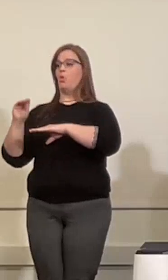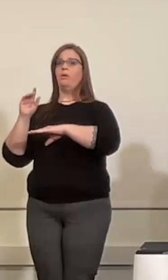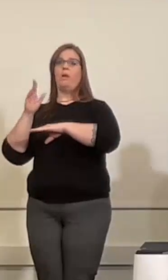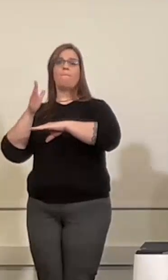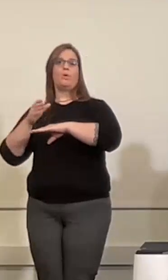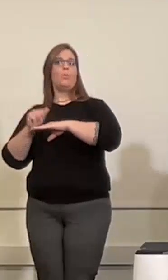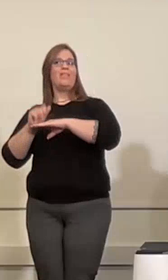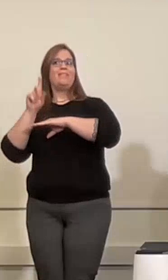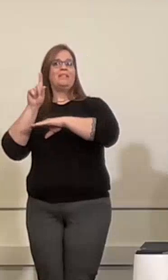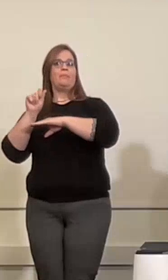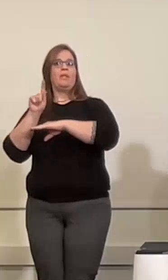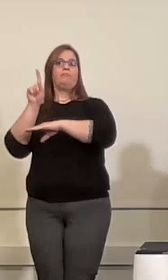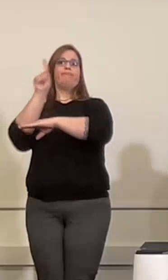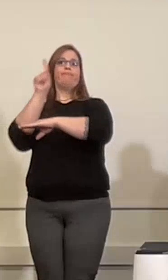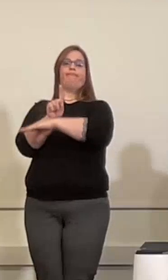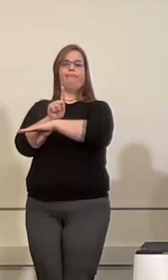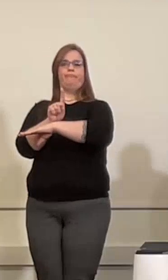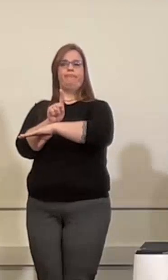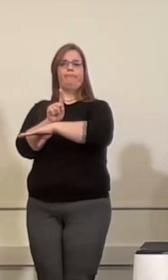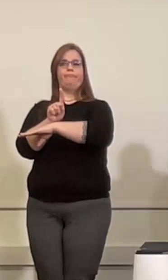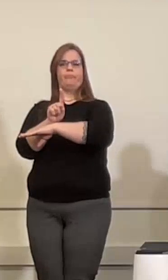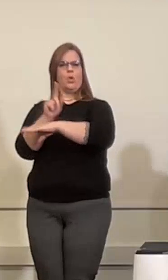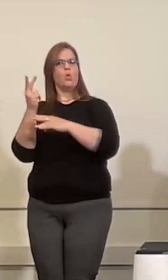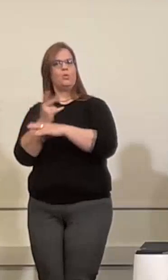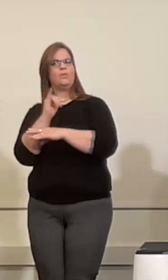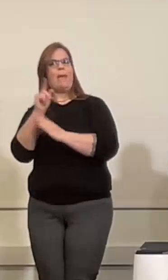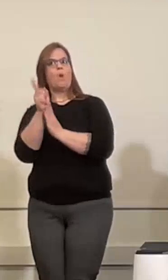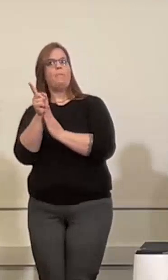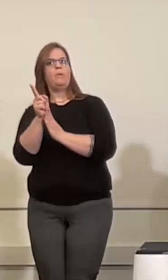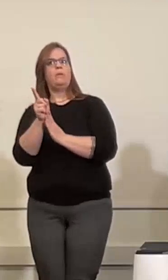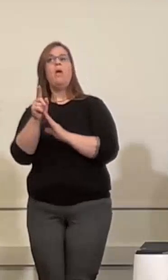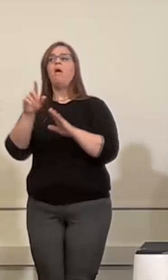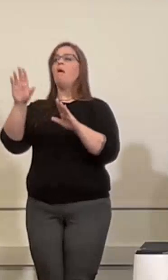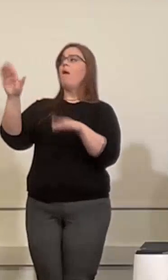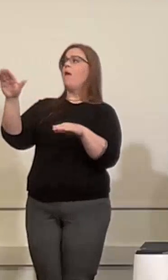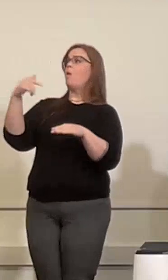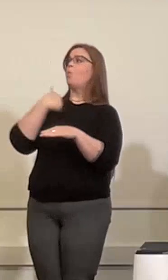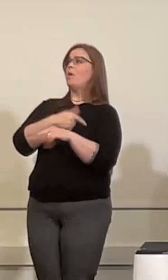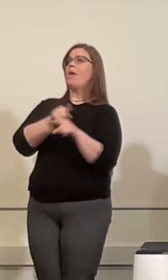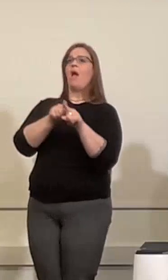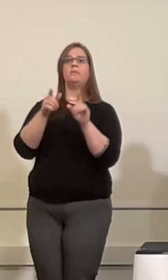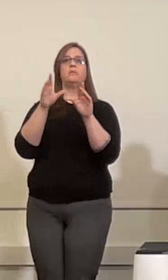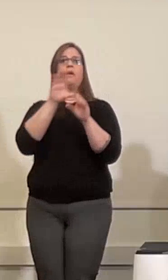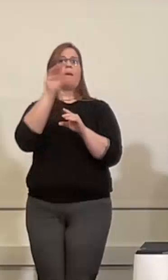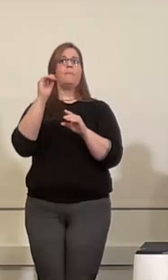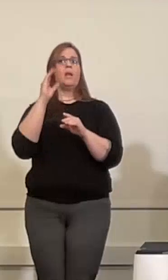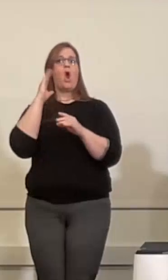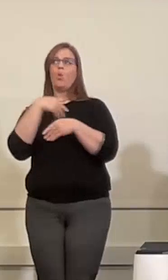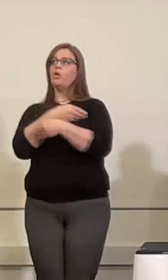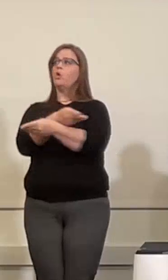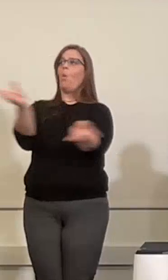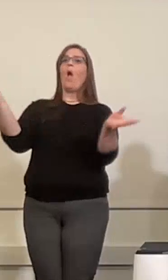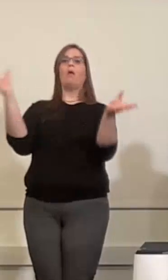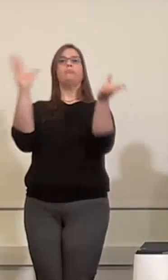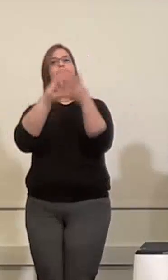everybody, we as a company are going to go out and we're going to tell this story about this, about how the disability